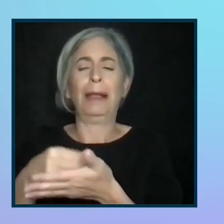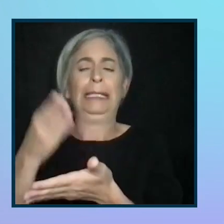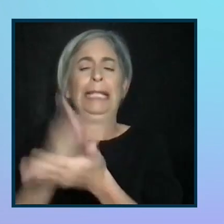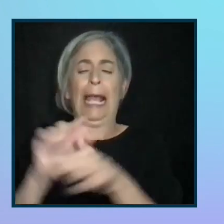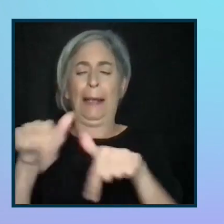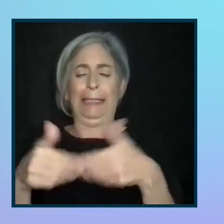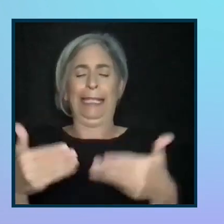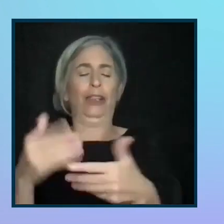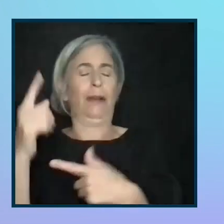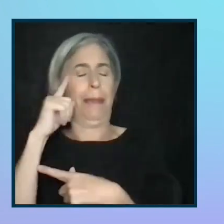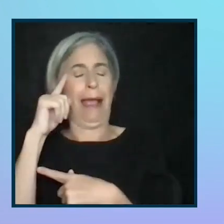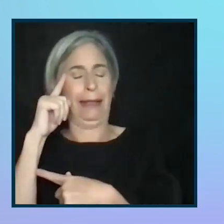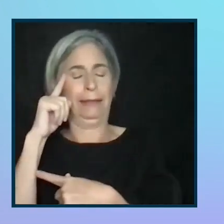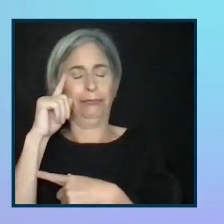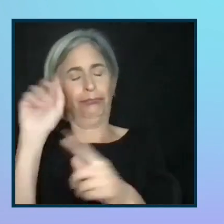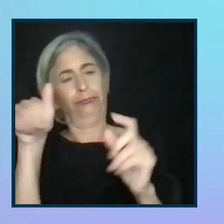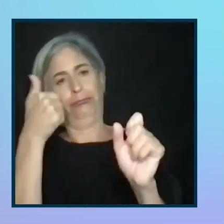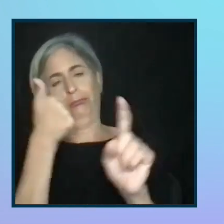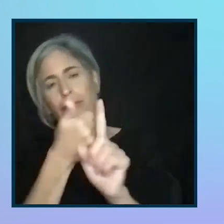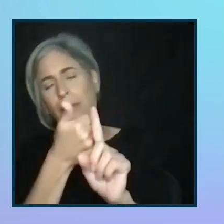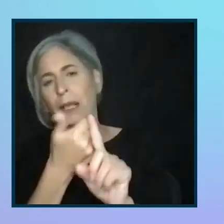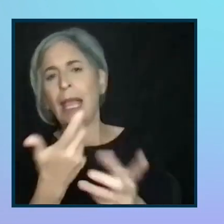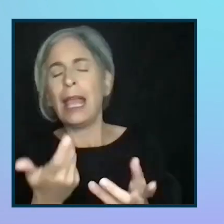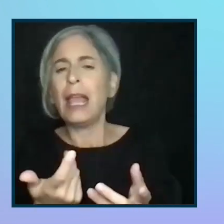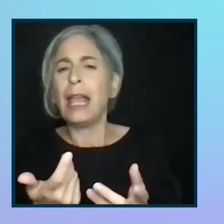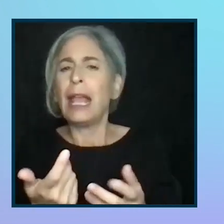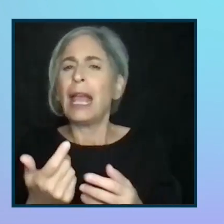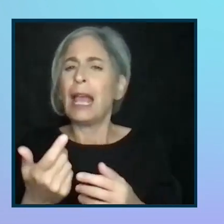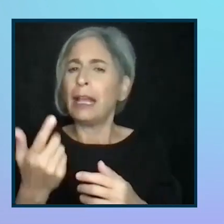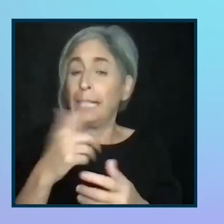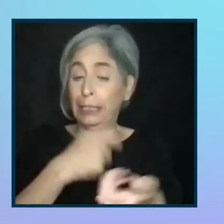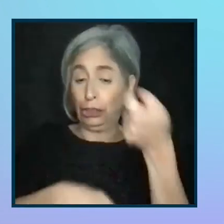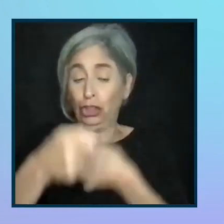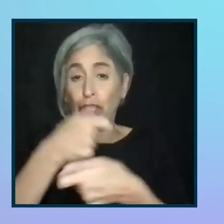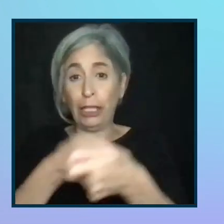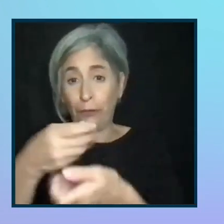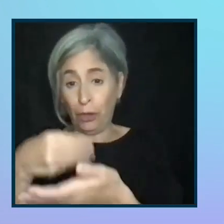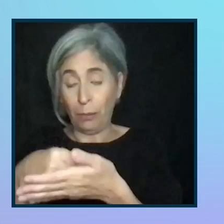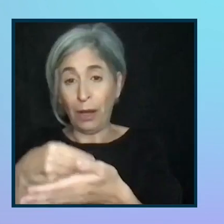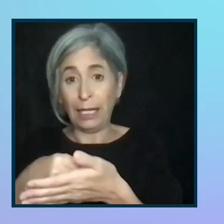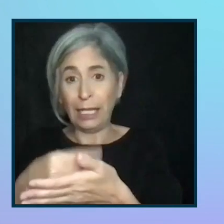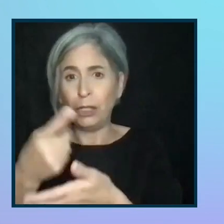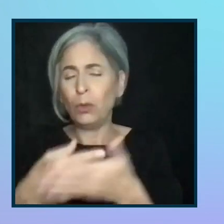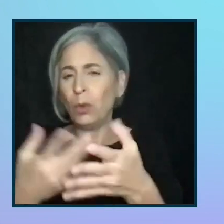we are promising something and in exchange for your money, you're gonna get what we promise.